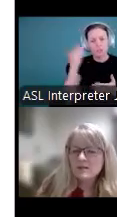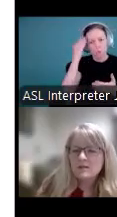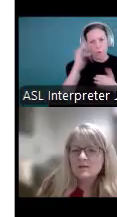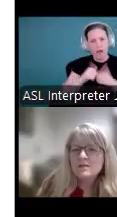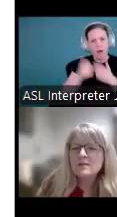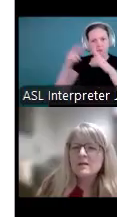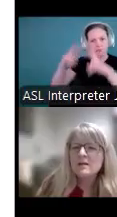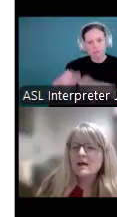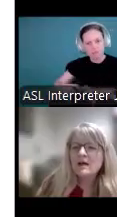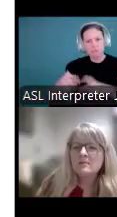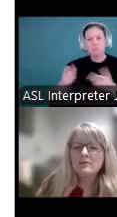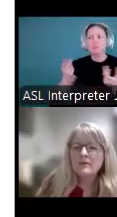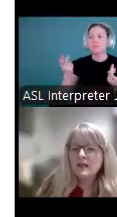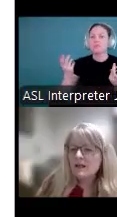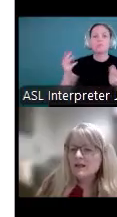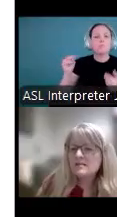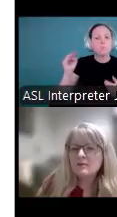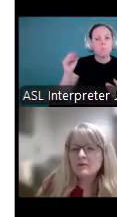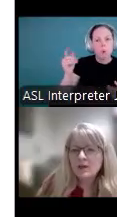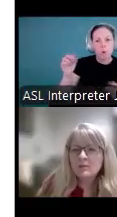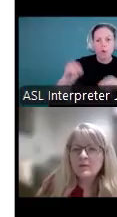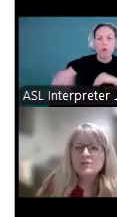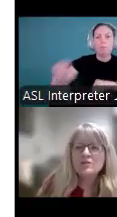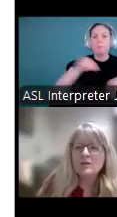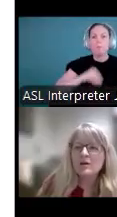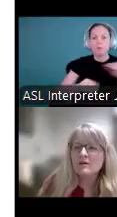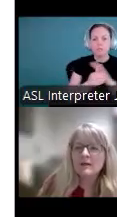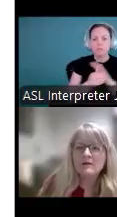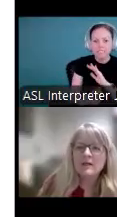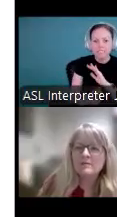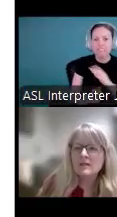skills, feeding, and self-help. It should all kind of come